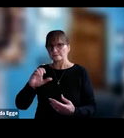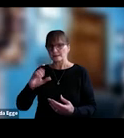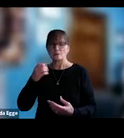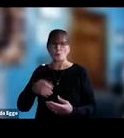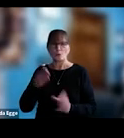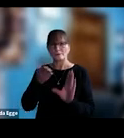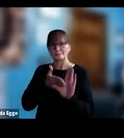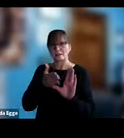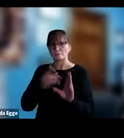while they were incarcerated.